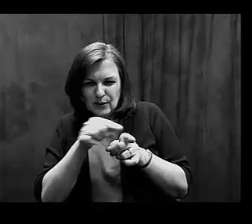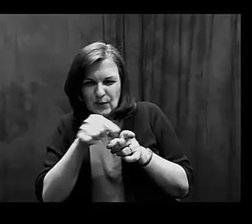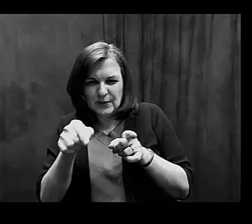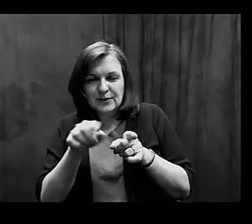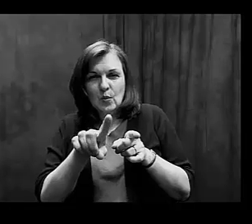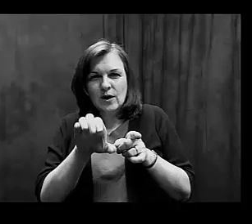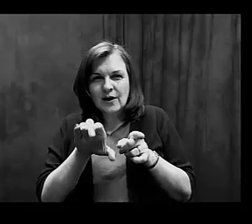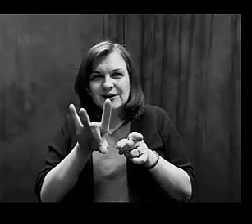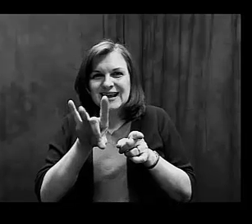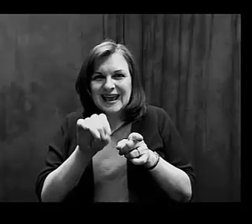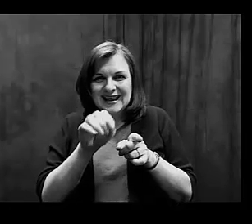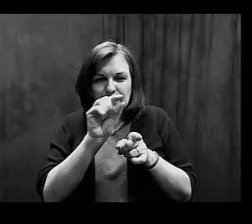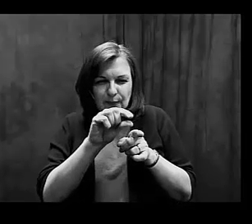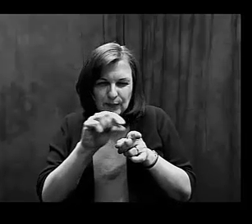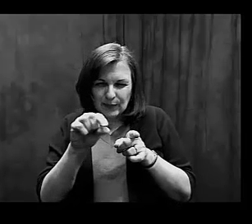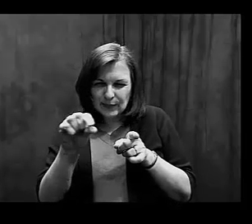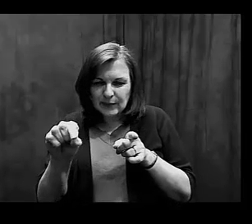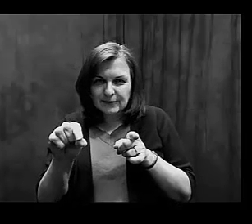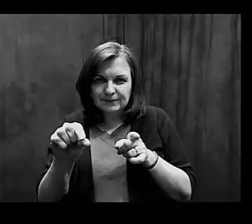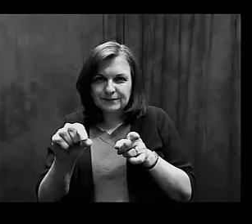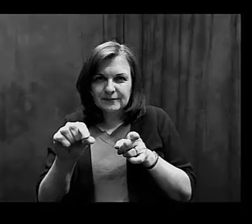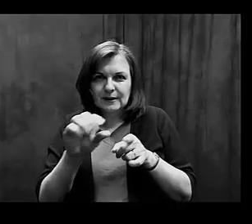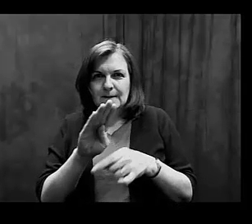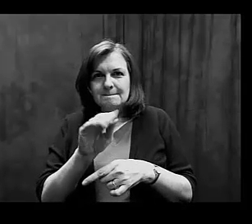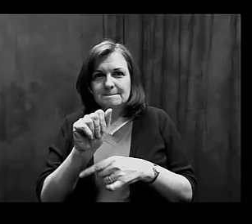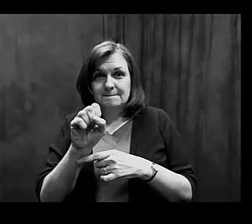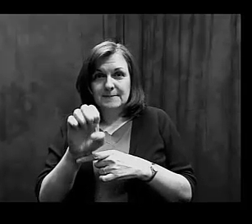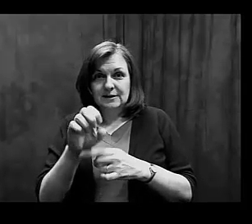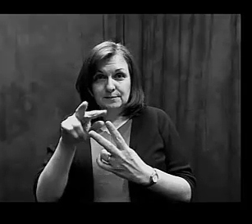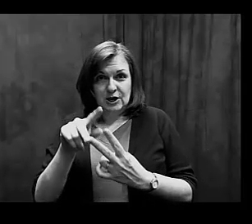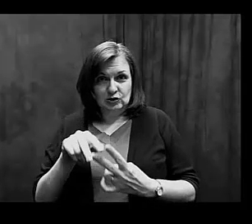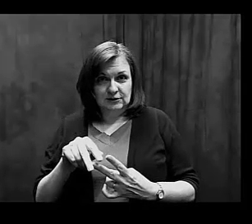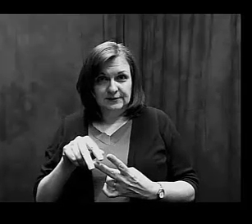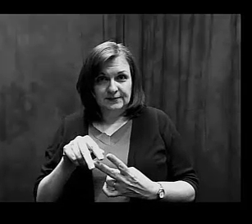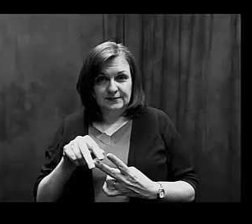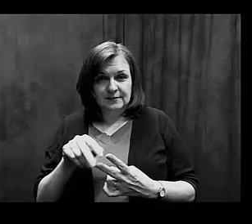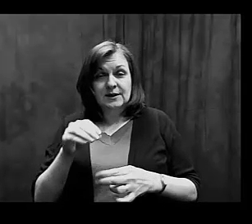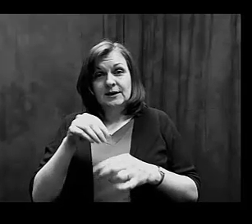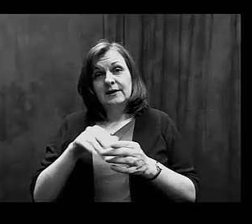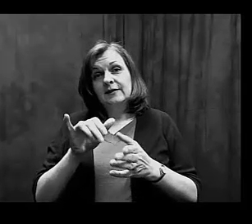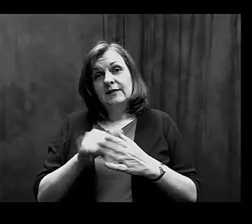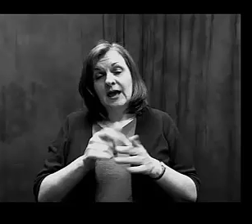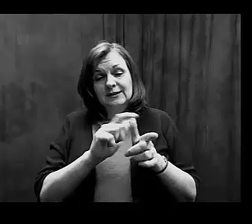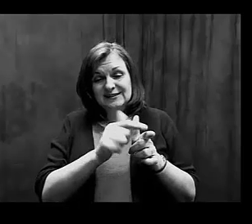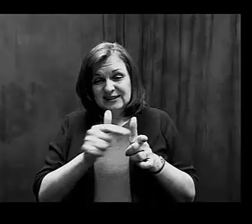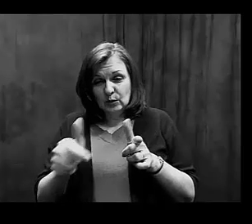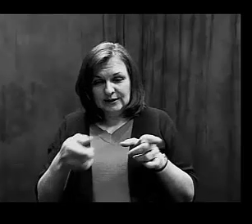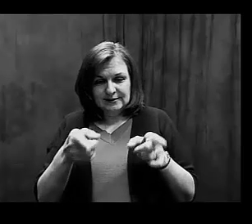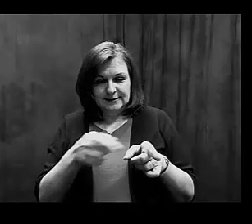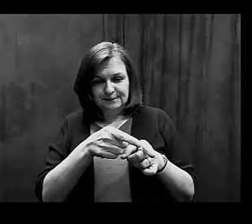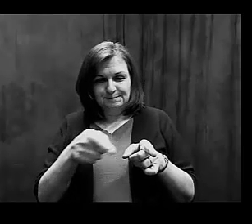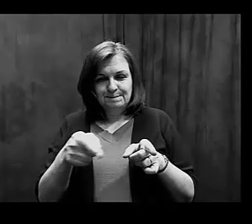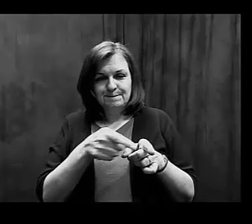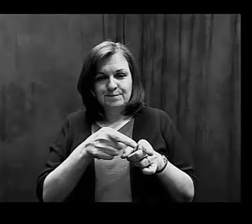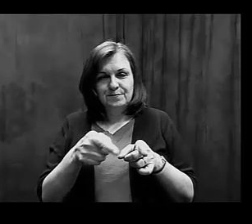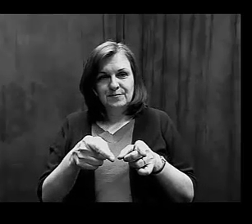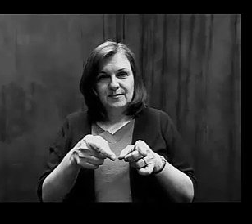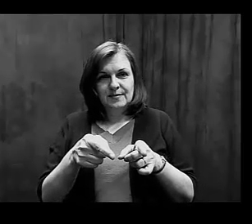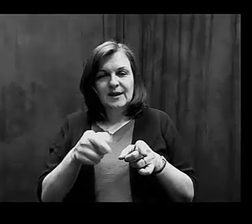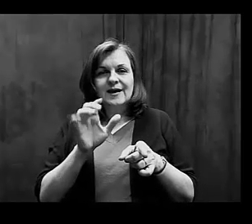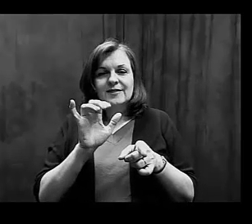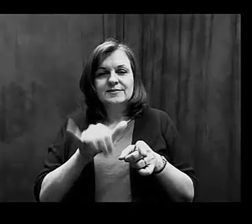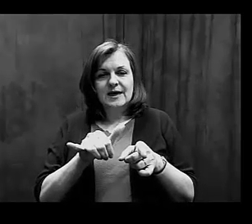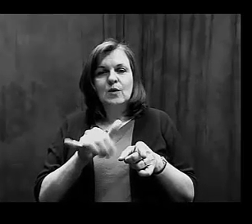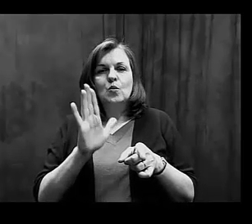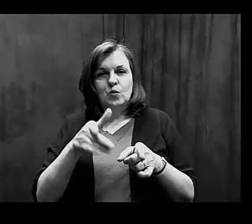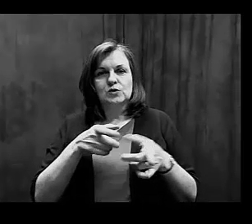Ok - And in this sequence what we look for is the regulation of all other developmental properties